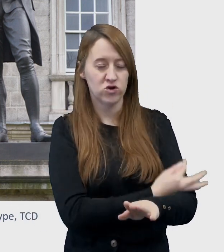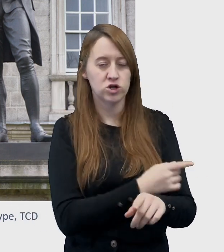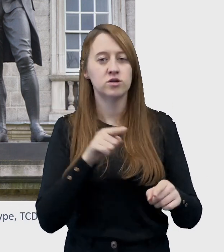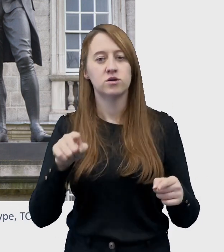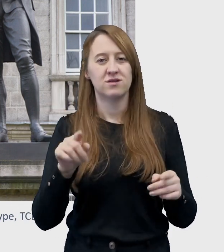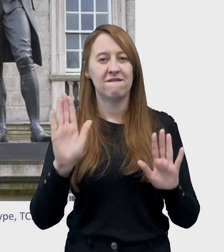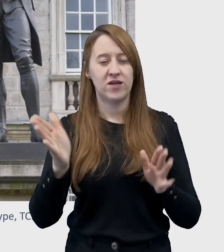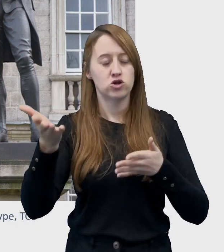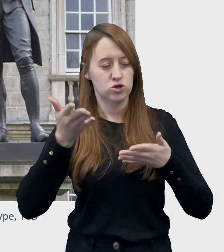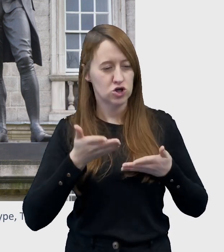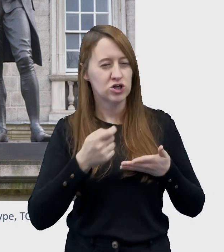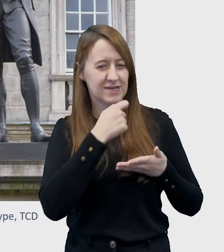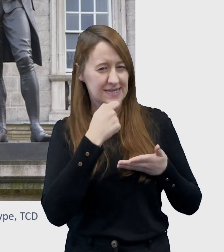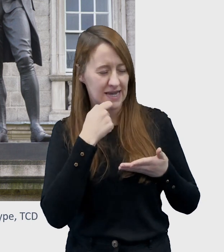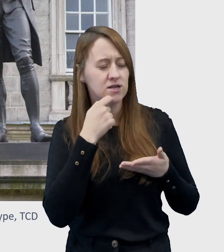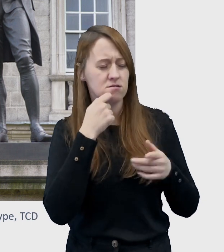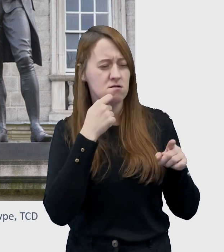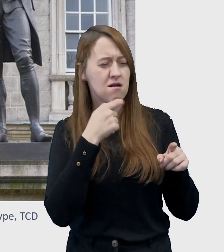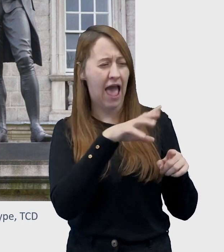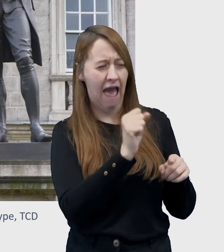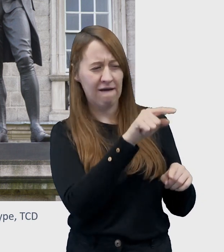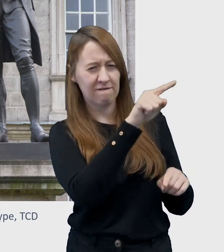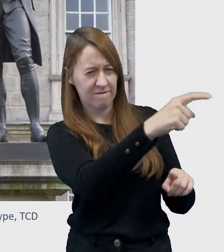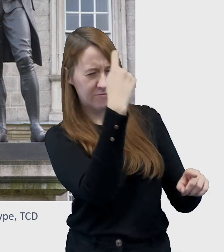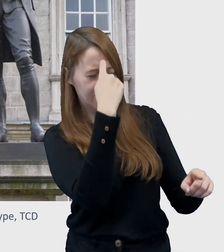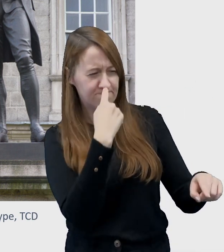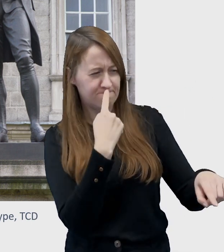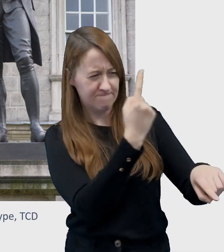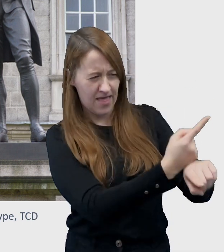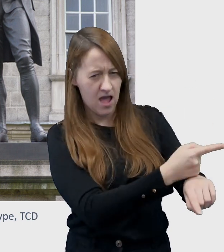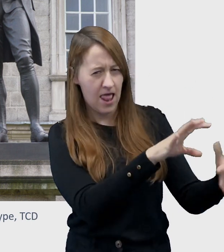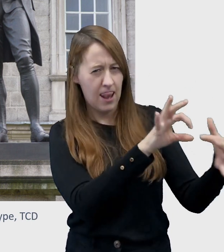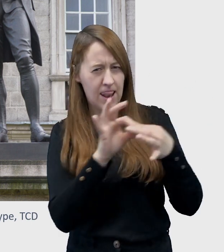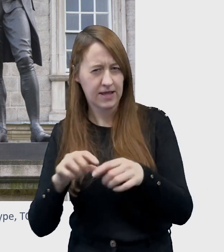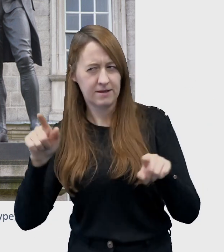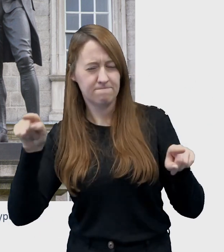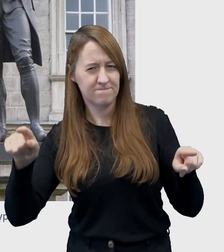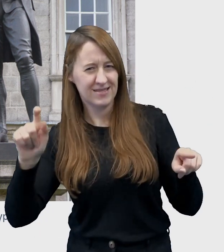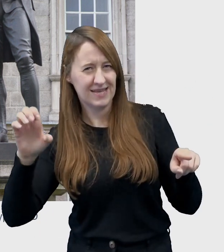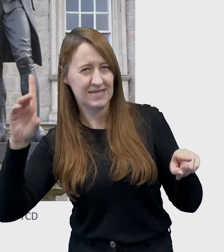it's related to the one outside Trinity in some way. We're not really sure what the link of it is.